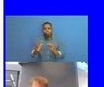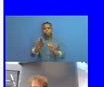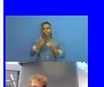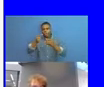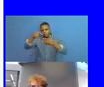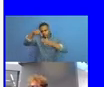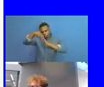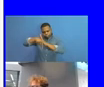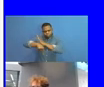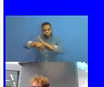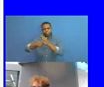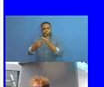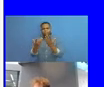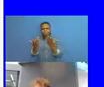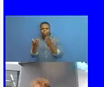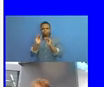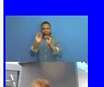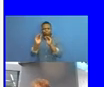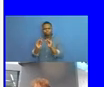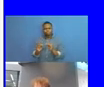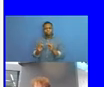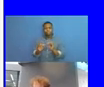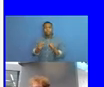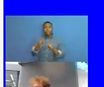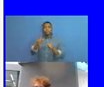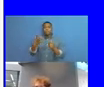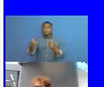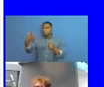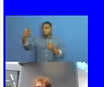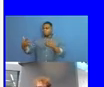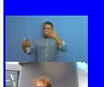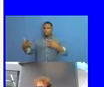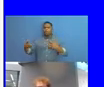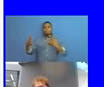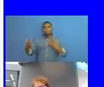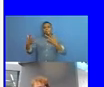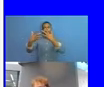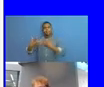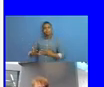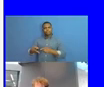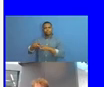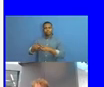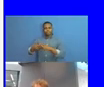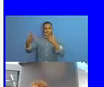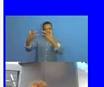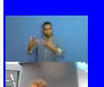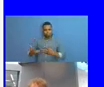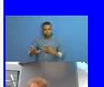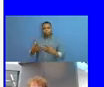that you do that before using the toolkits. If you've done that, you're ready to sit around the table, you schedule a meeting, then before you start,